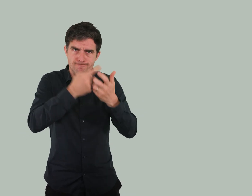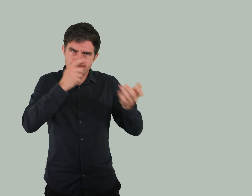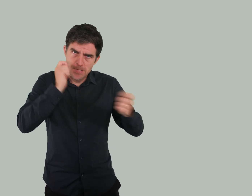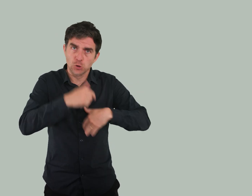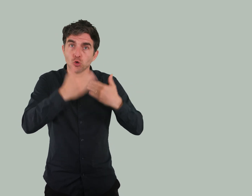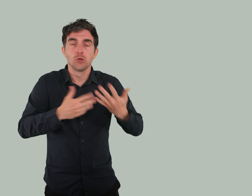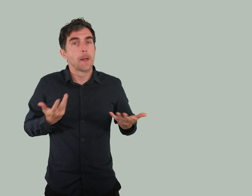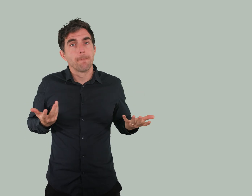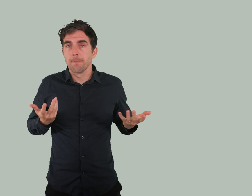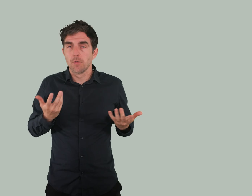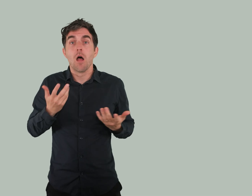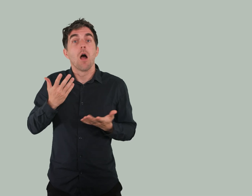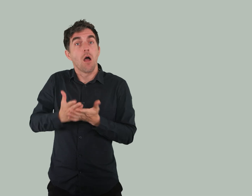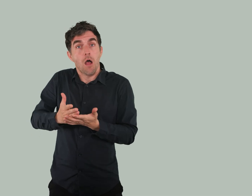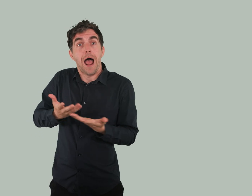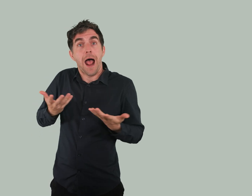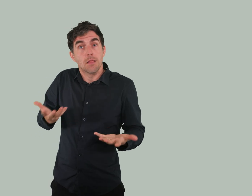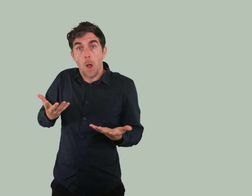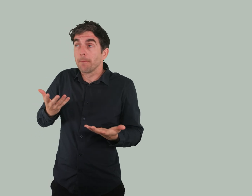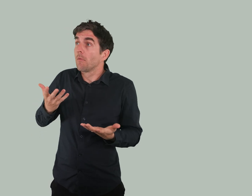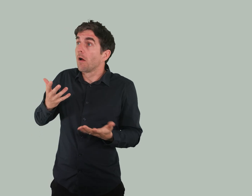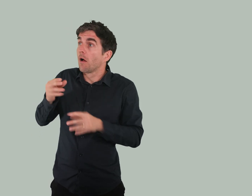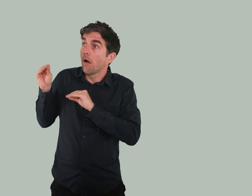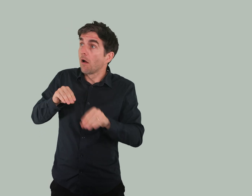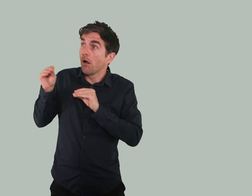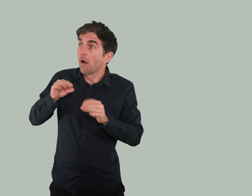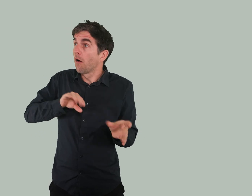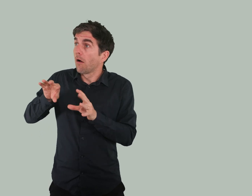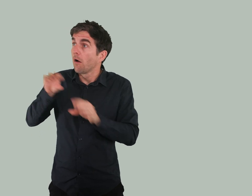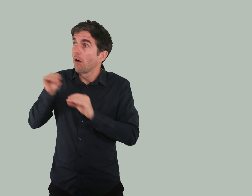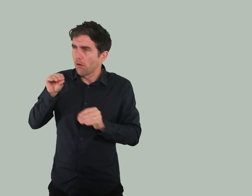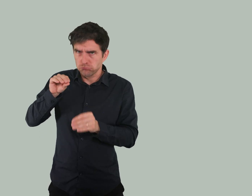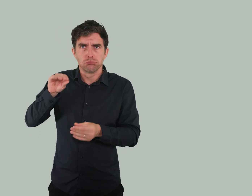their recruitment behaviour and whether public policy will aid them in doing so.